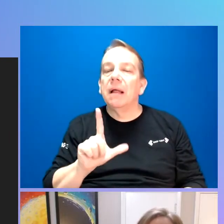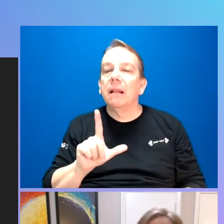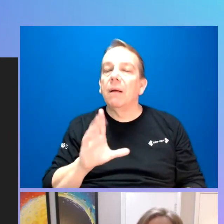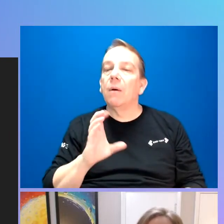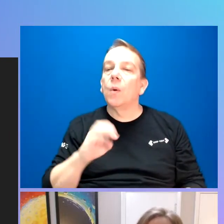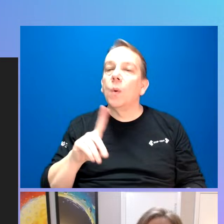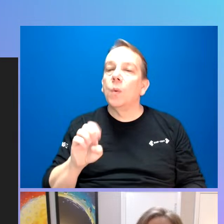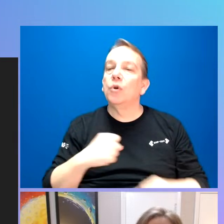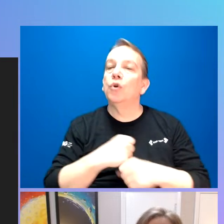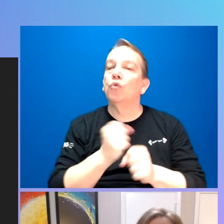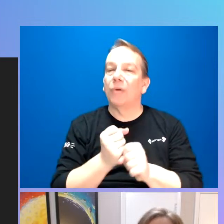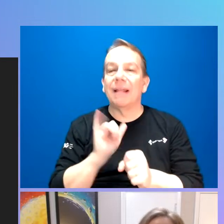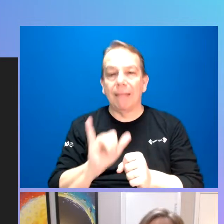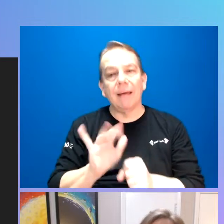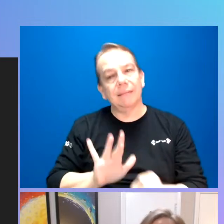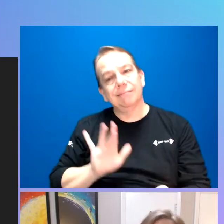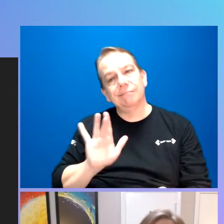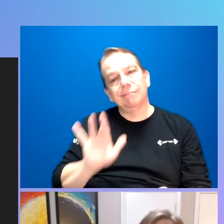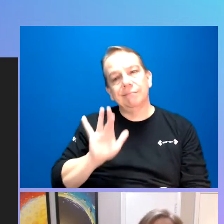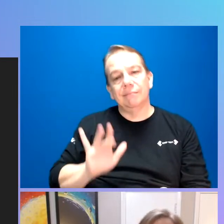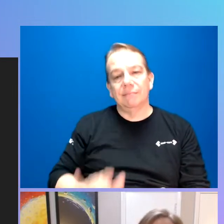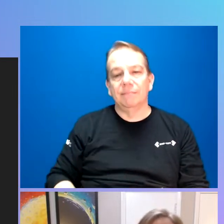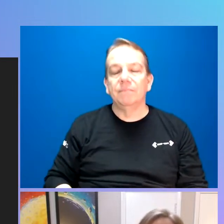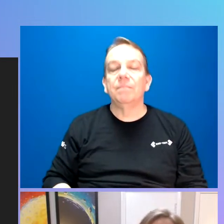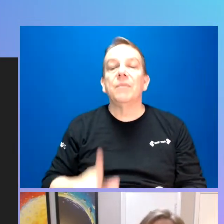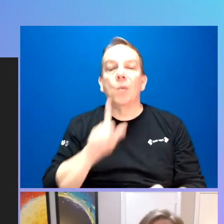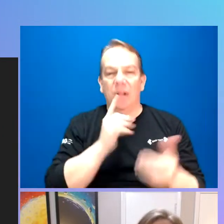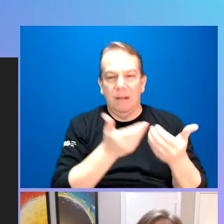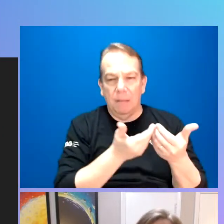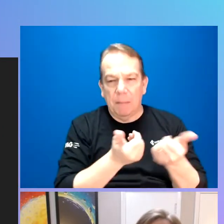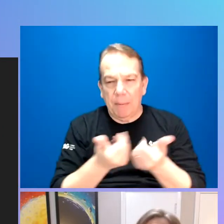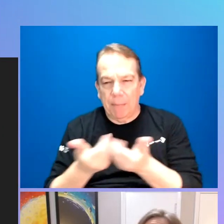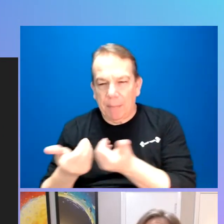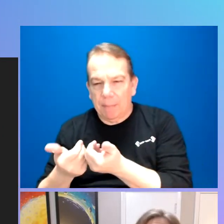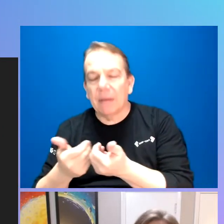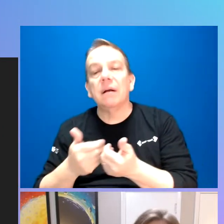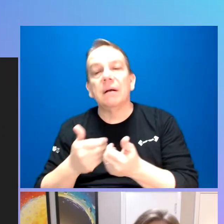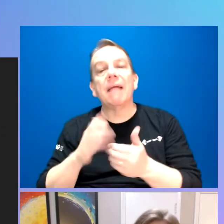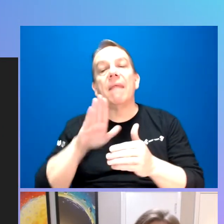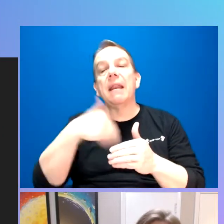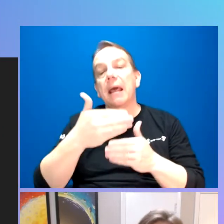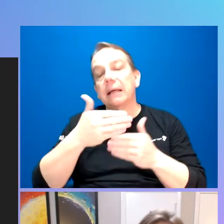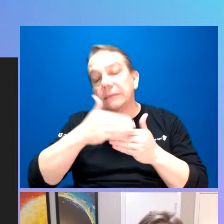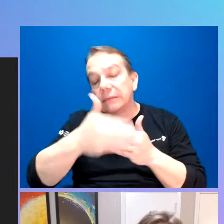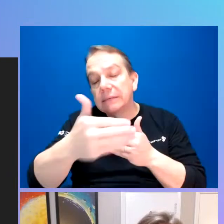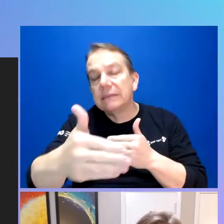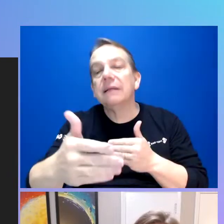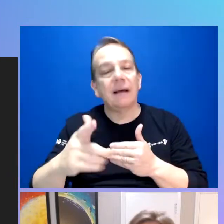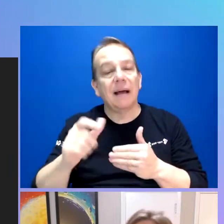We could use to create a button. We're going to break this code down in the next few slides, so